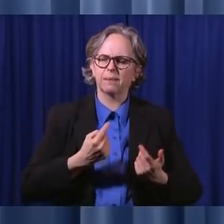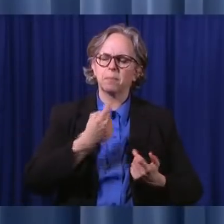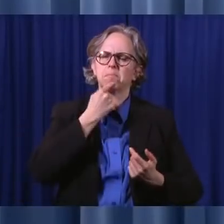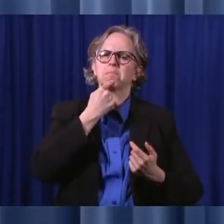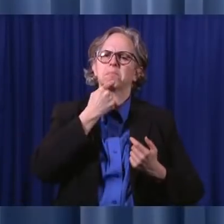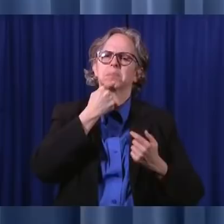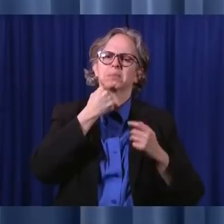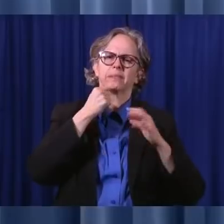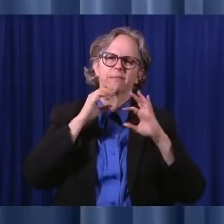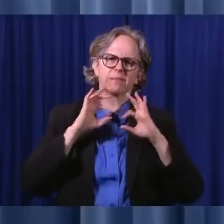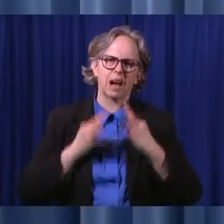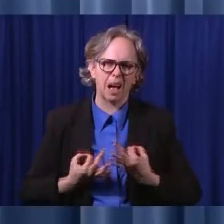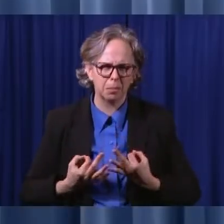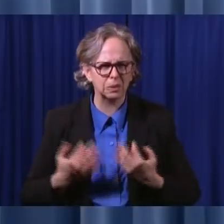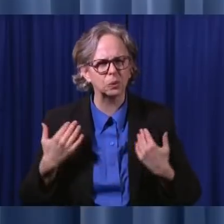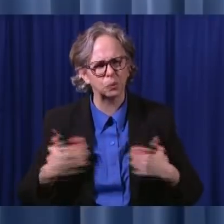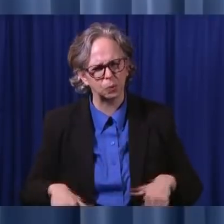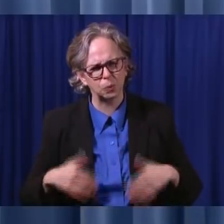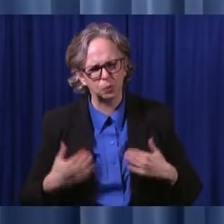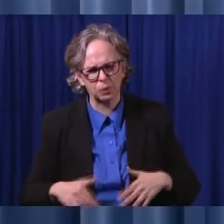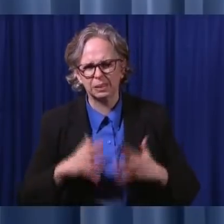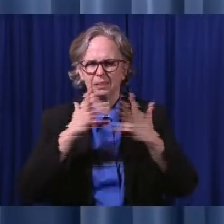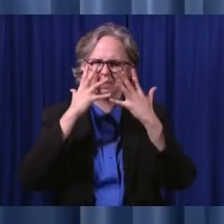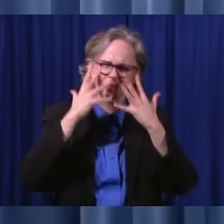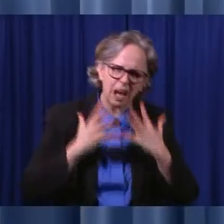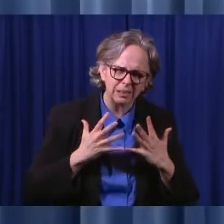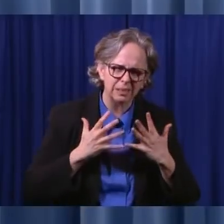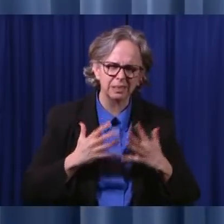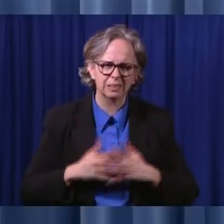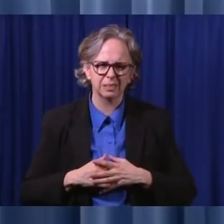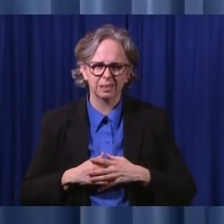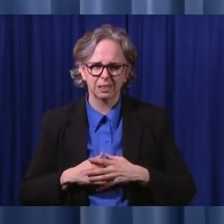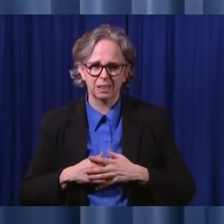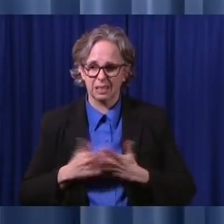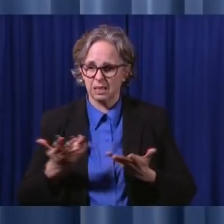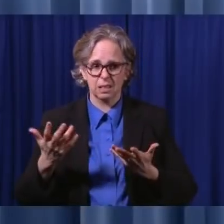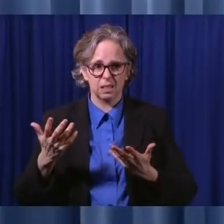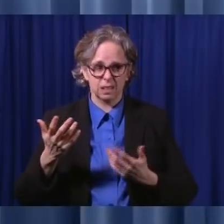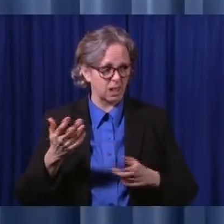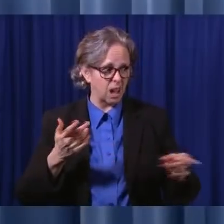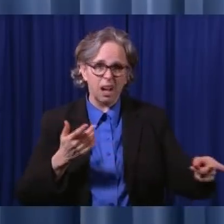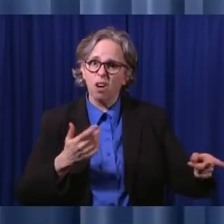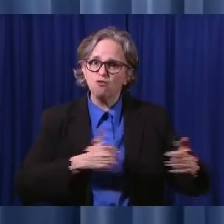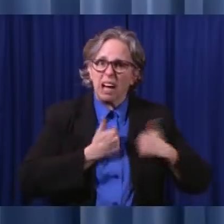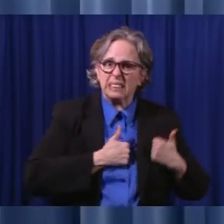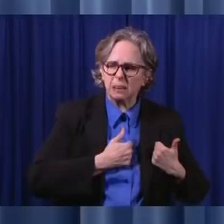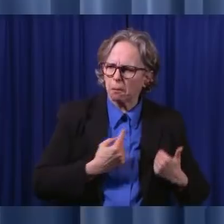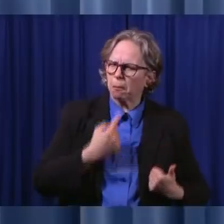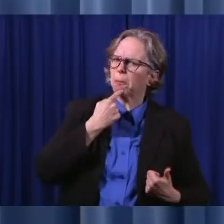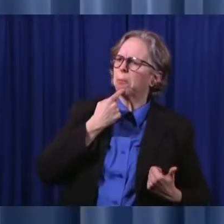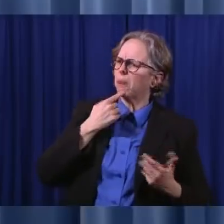FOR PEOPLE. THEY HAVE BEEN AWAY FROM THEIR RELATIVES. WE KNOW